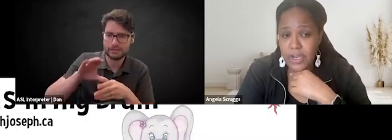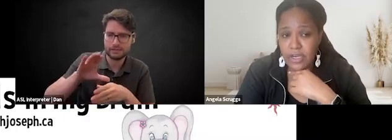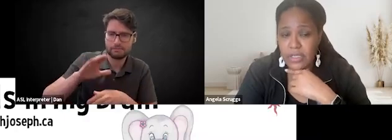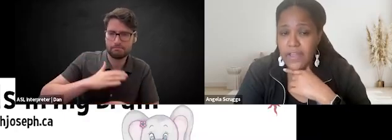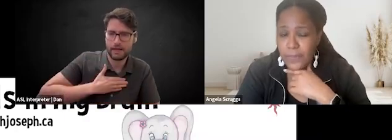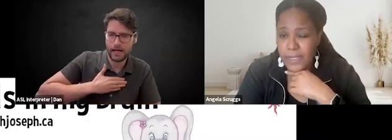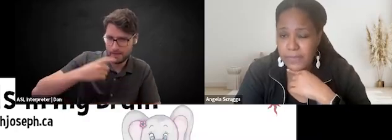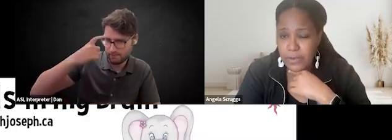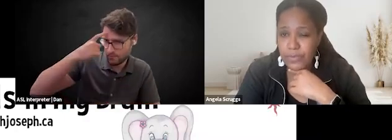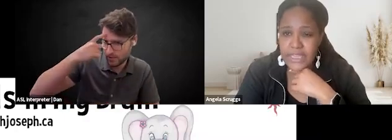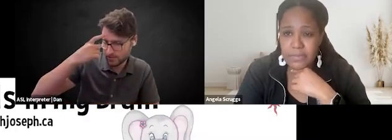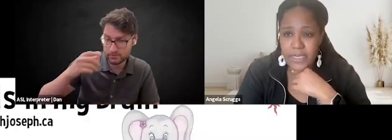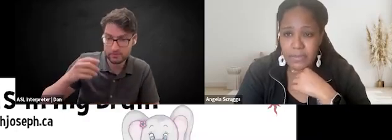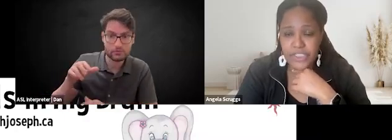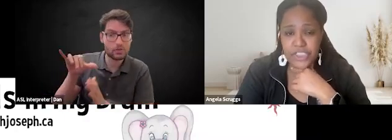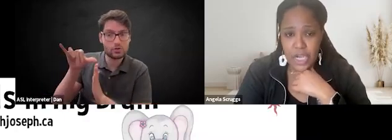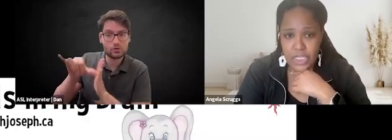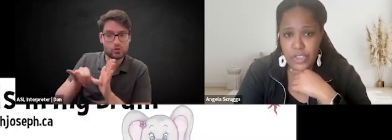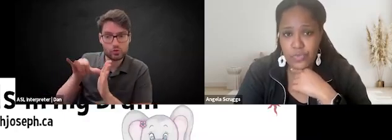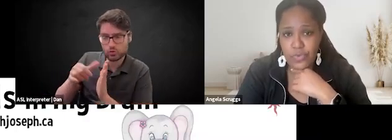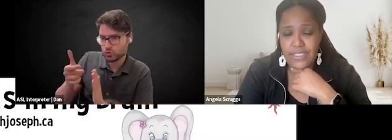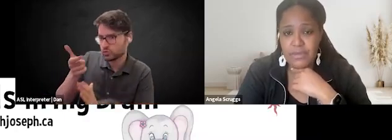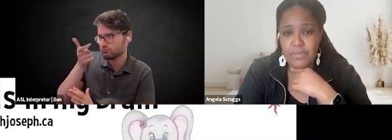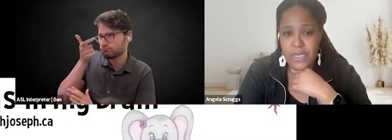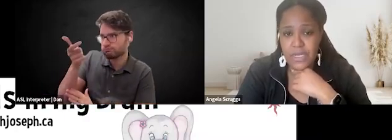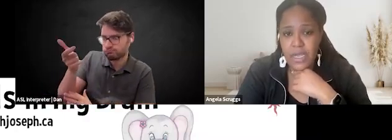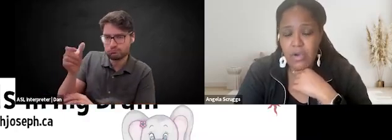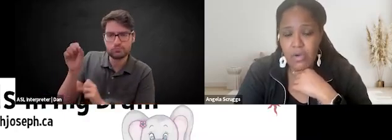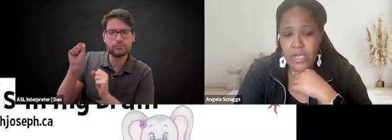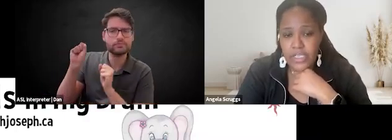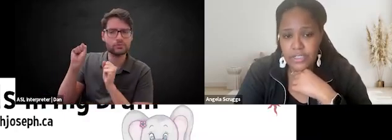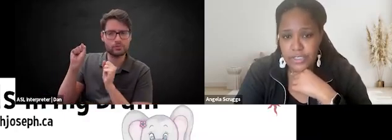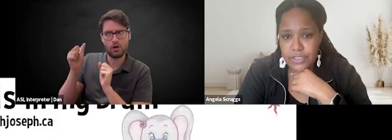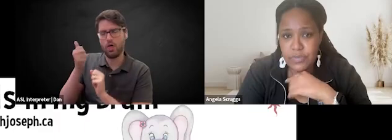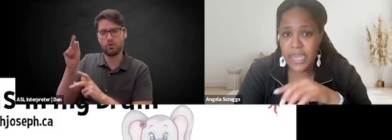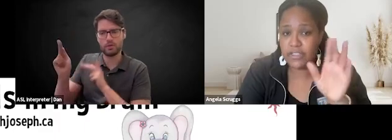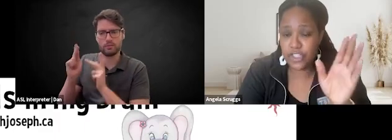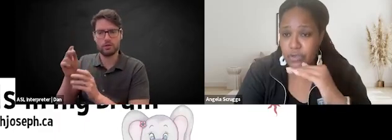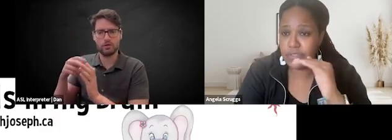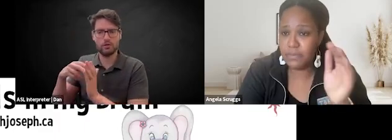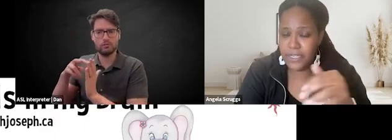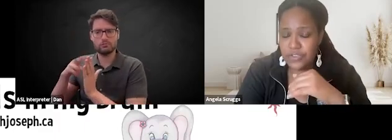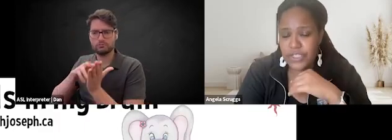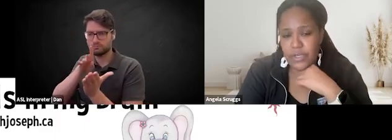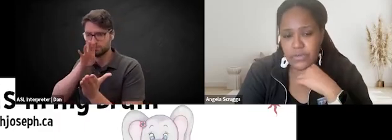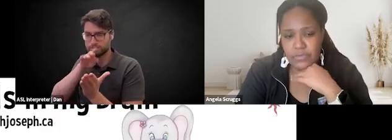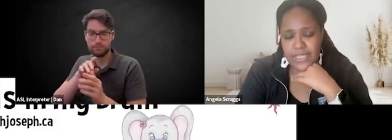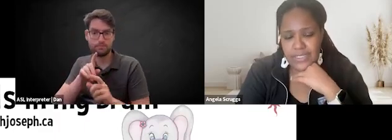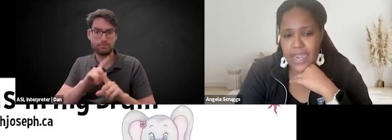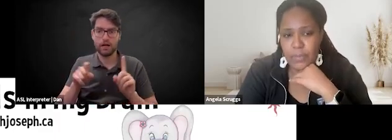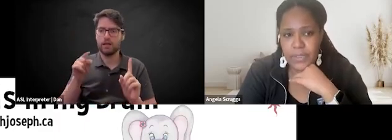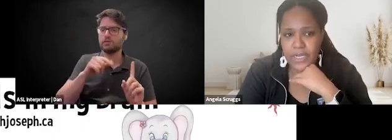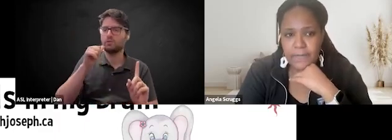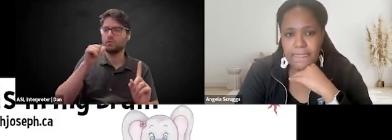there are other people that read the book, but she also reads the book on YouTube, and shows the pictures, and goes through the entire book.